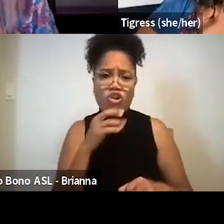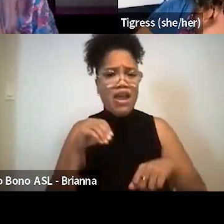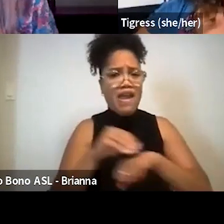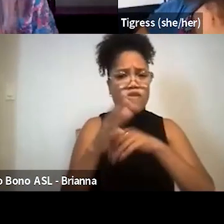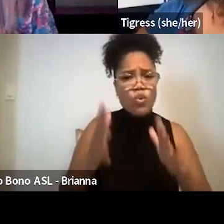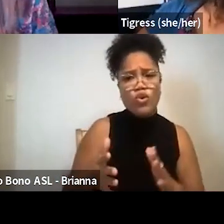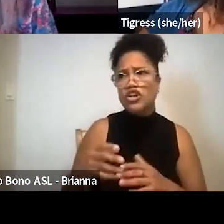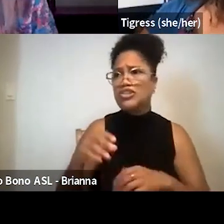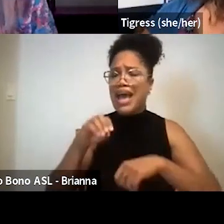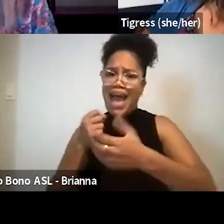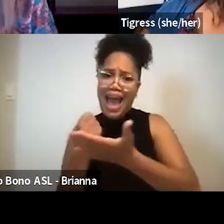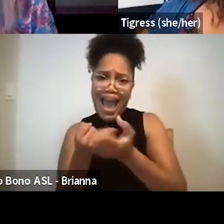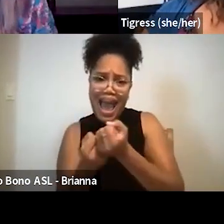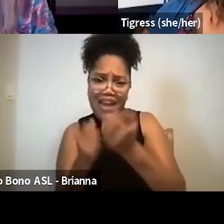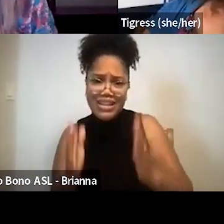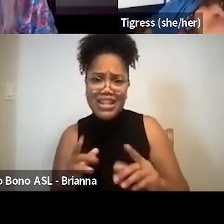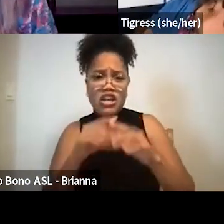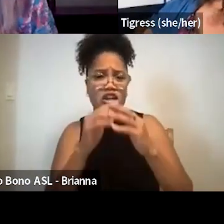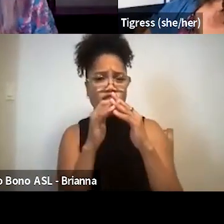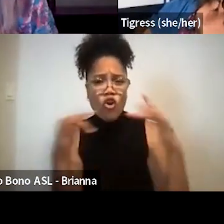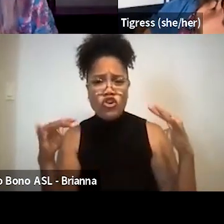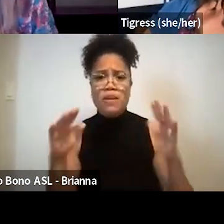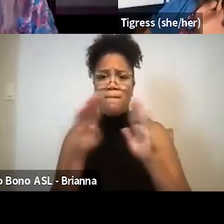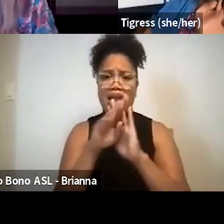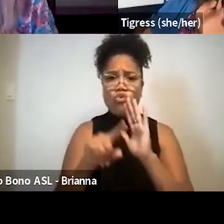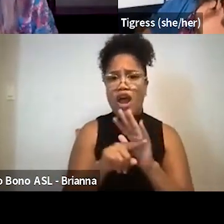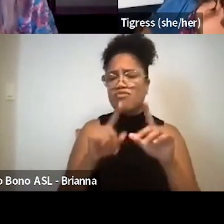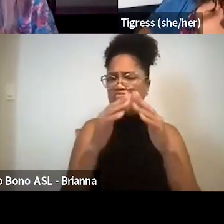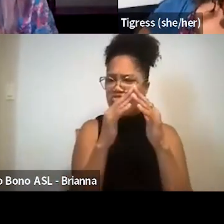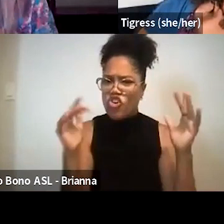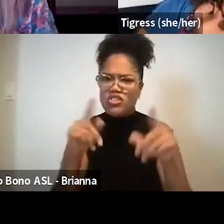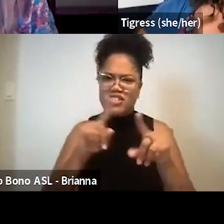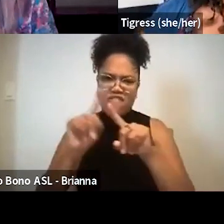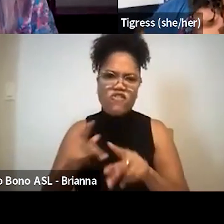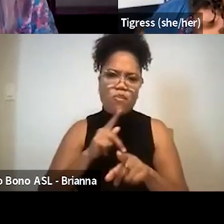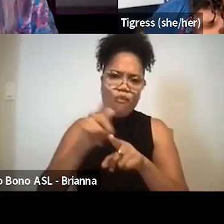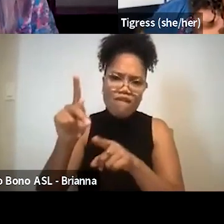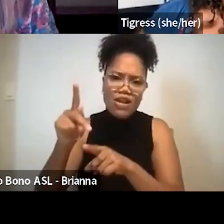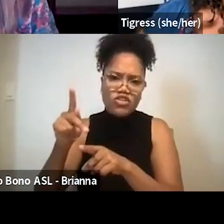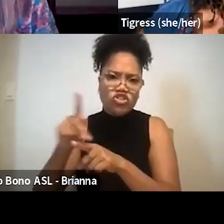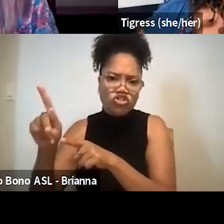from diverse backgrounds, professions, and to really help advocate and drive awareness through our social campaigns